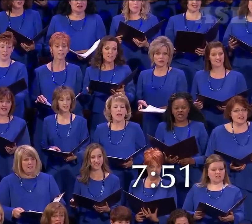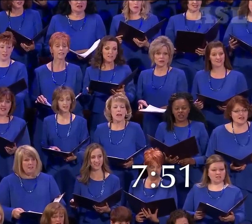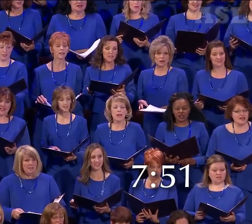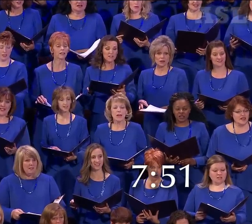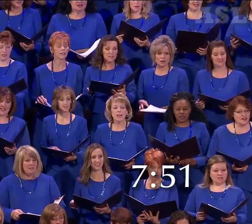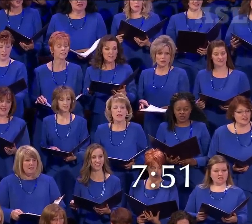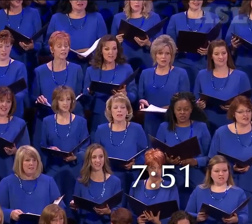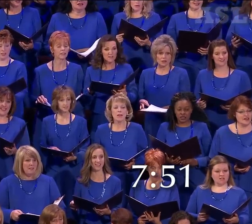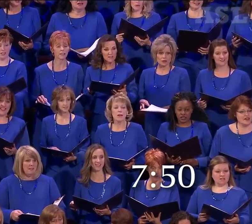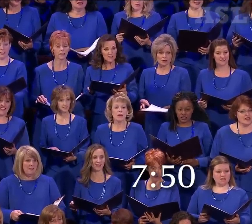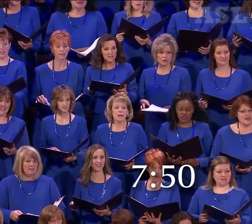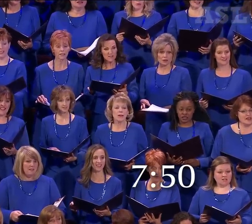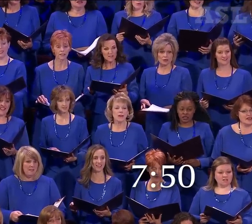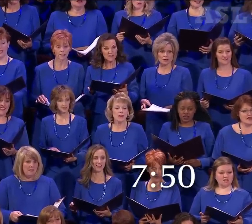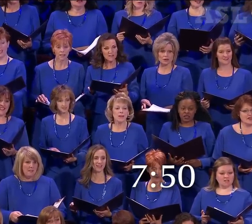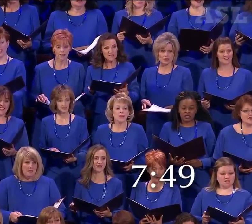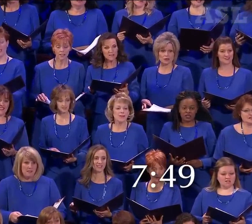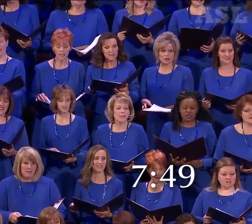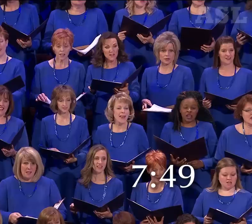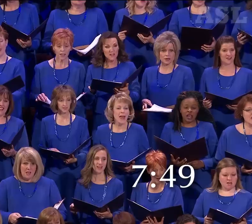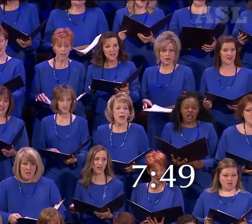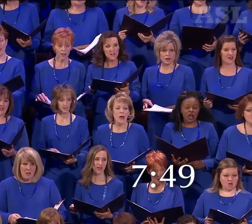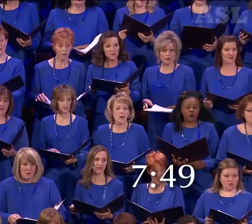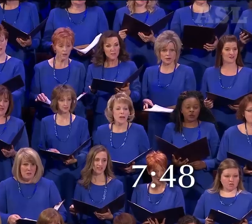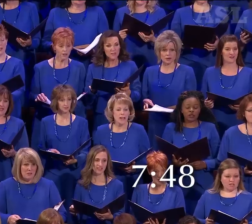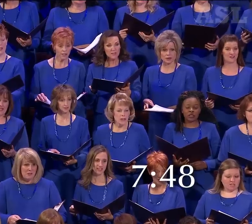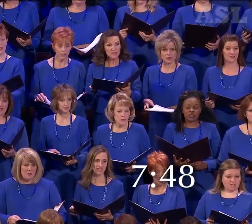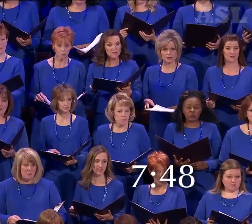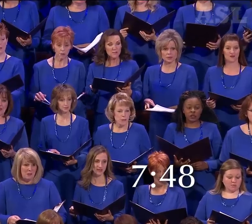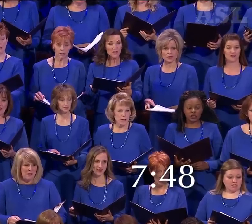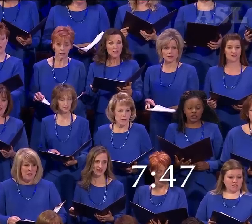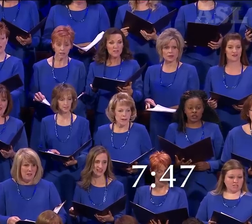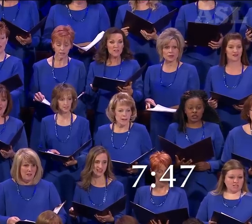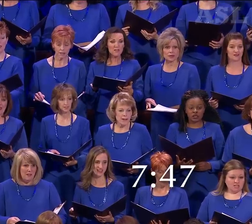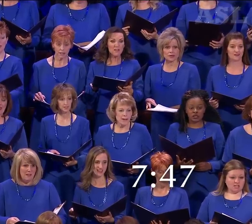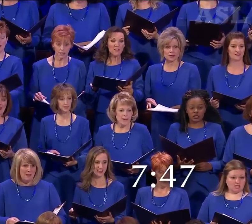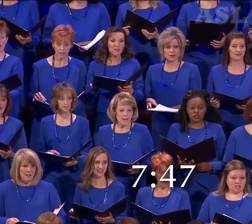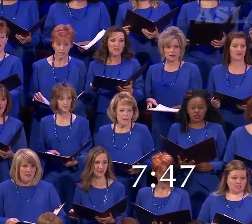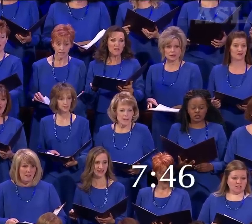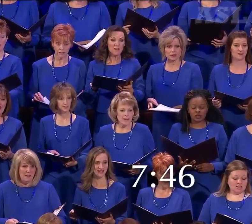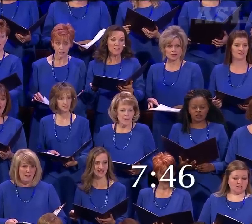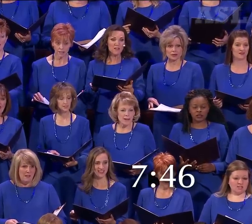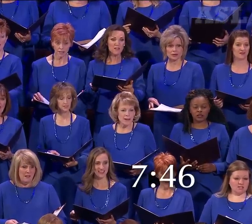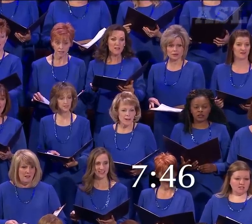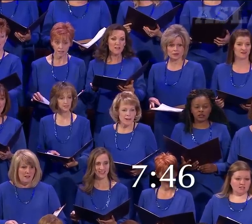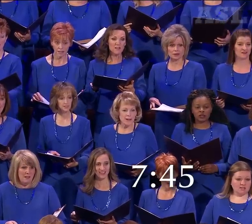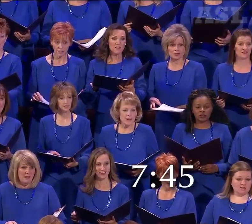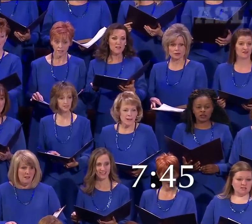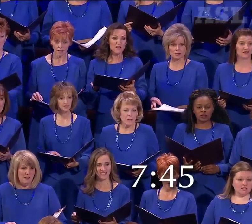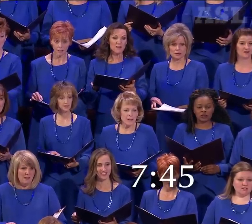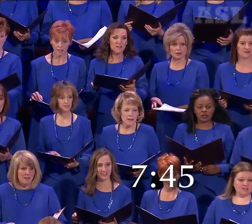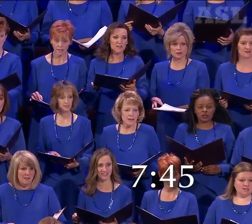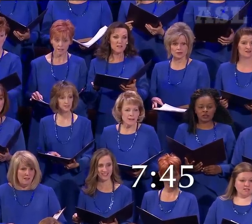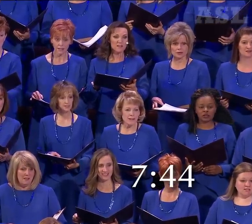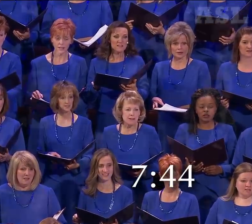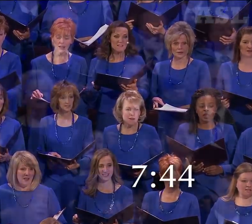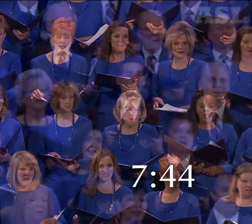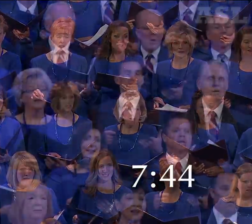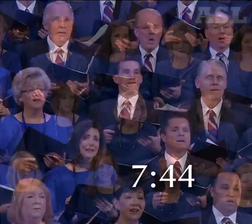THIS IS THE ENGLISH CLOSED CAPTION CHANNEL OF THE CHURCH OF JESUS CHRIST OF LATTER-DAY SAINTS.